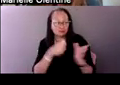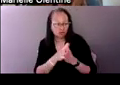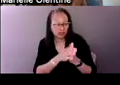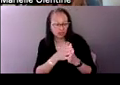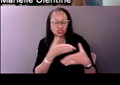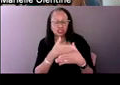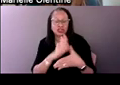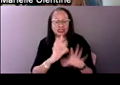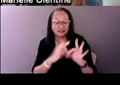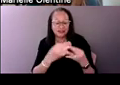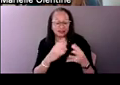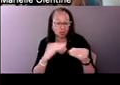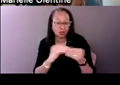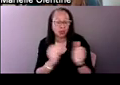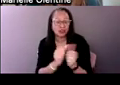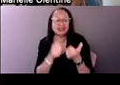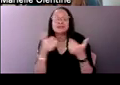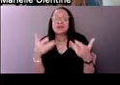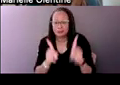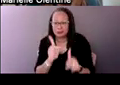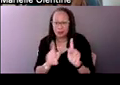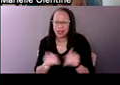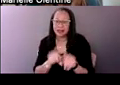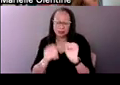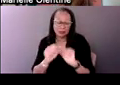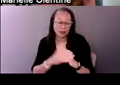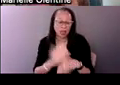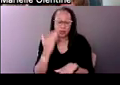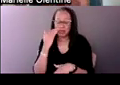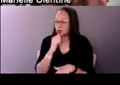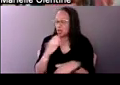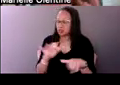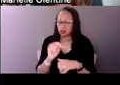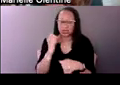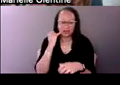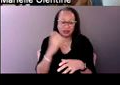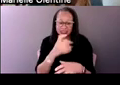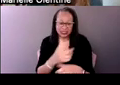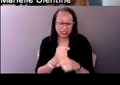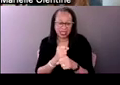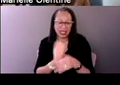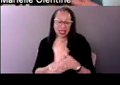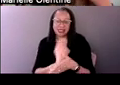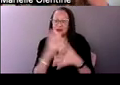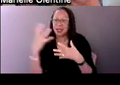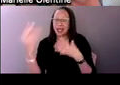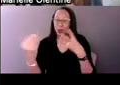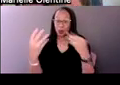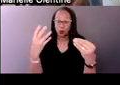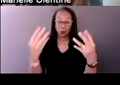are known for being very, very convivial, even though they don't have a market. They're known for being places where you can meet people easily or they